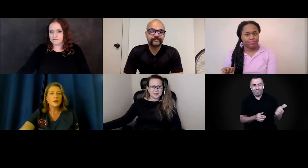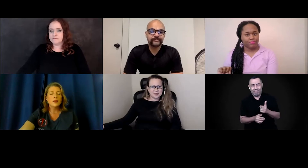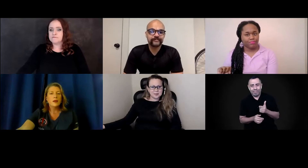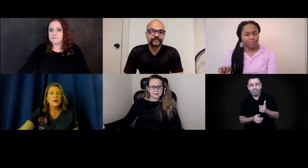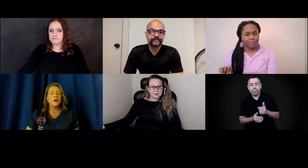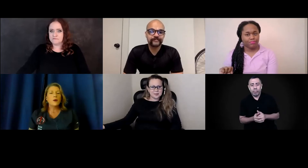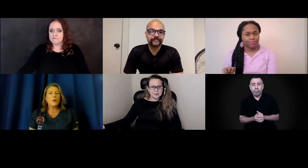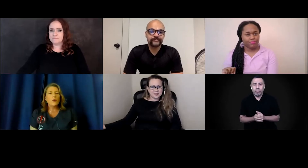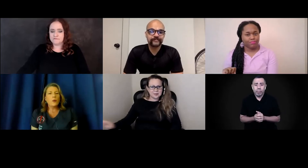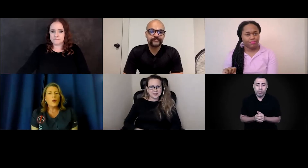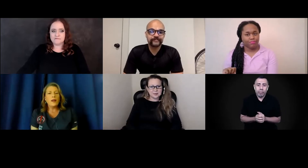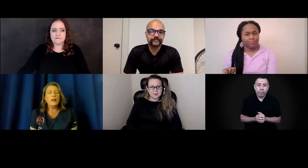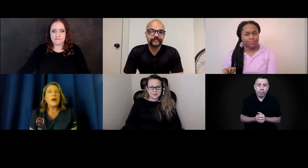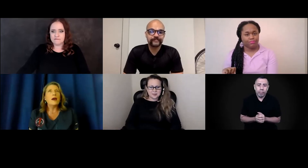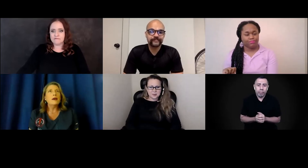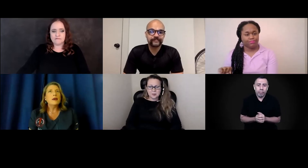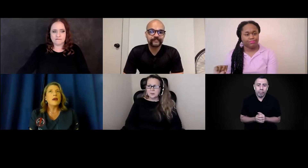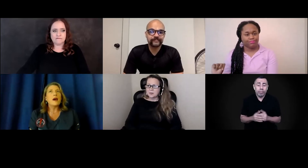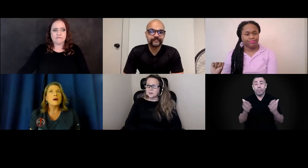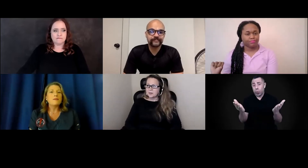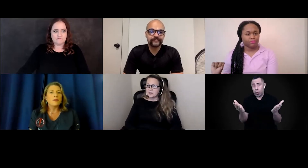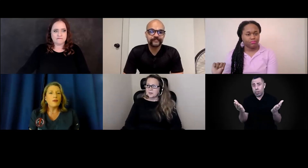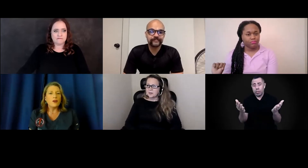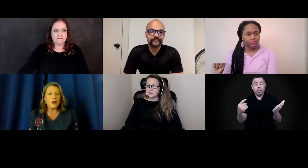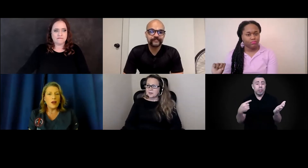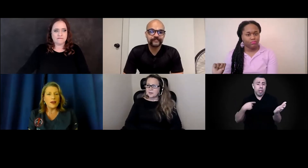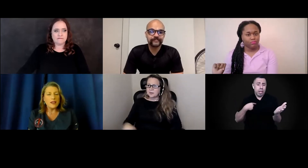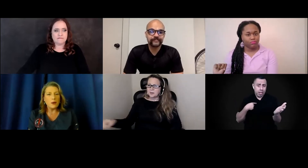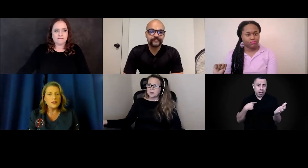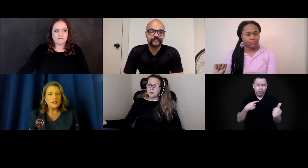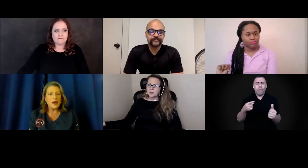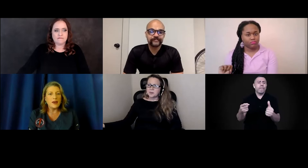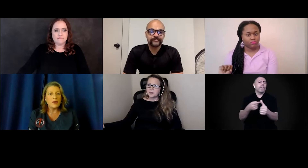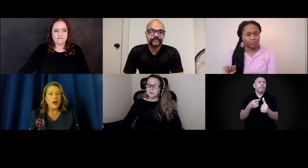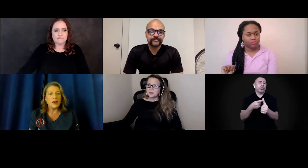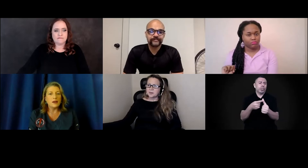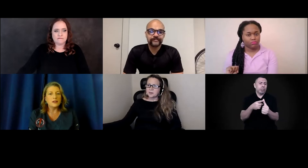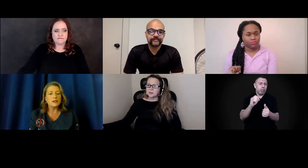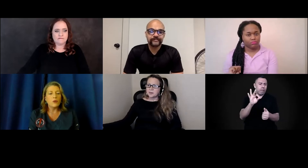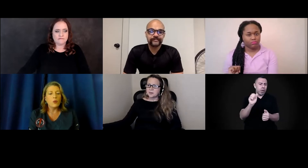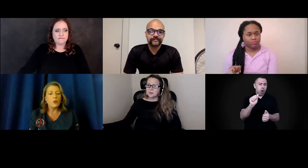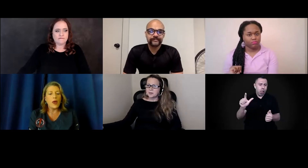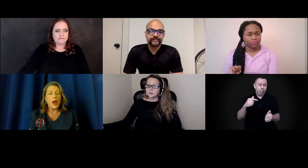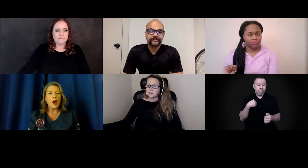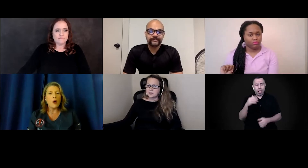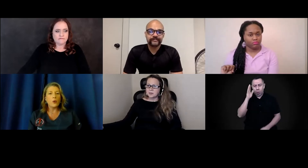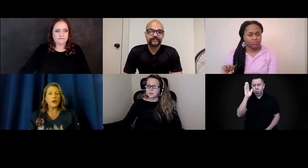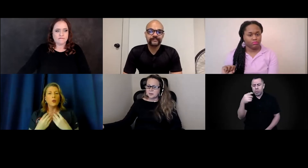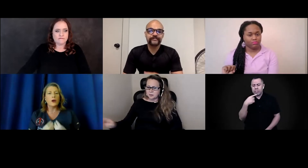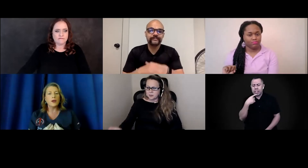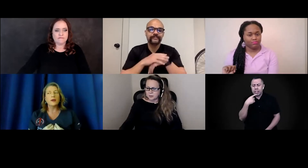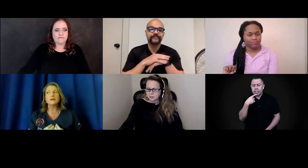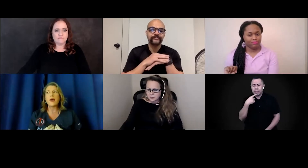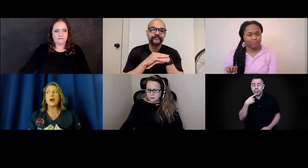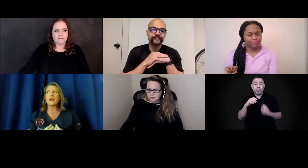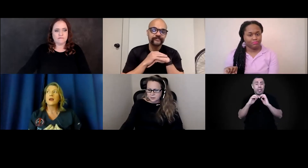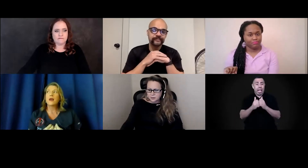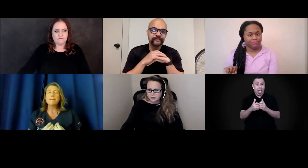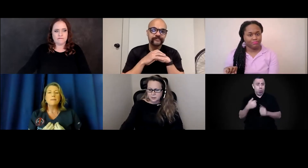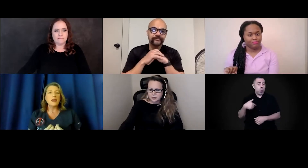Alicia Booth: Well, first of all, I guess I would say that how we work is that many